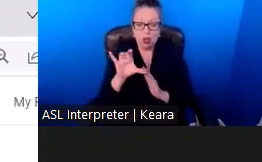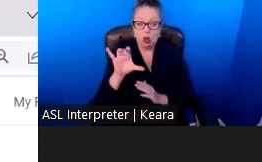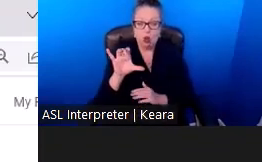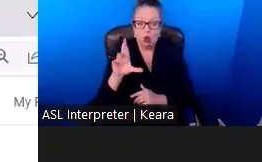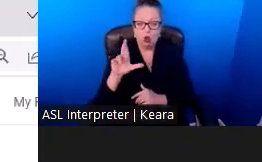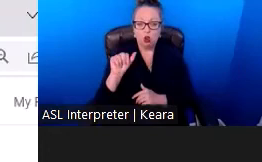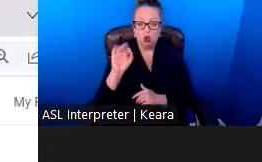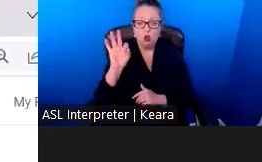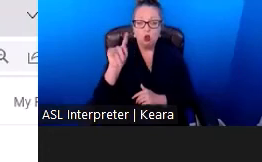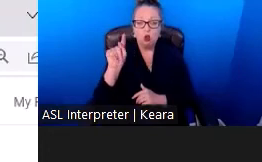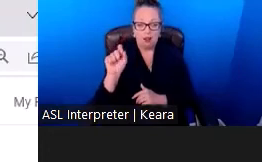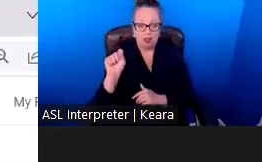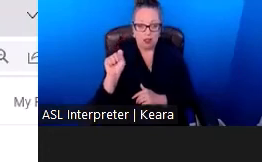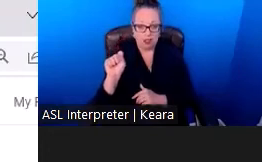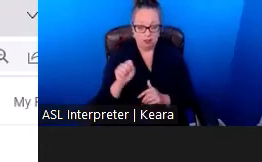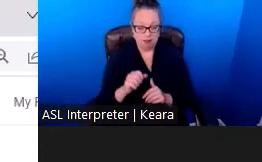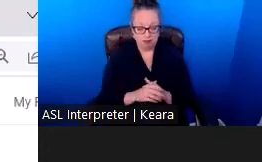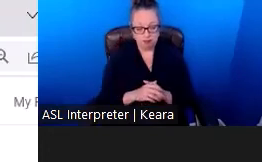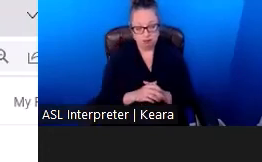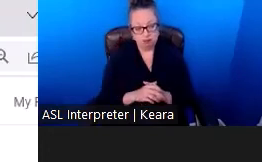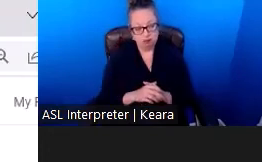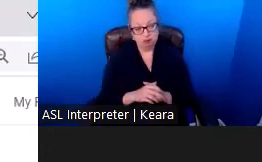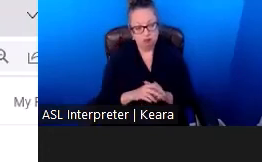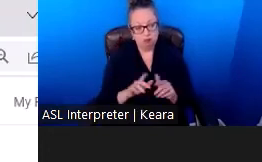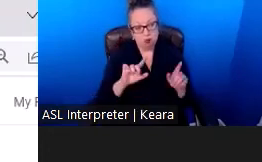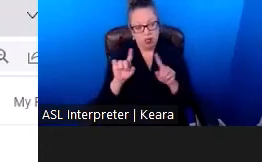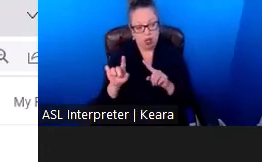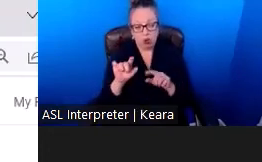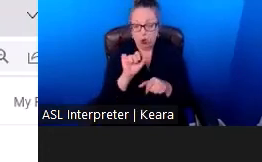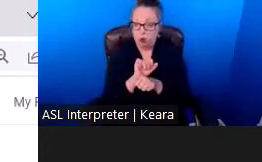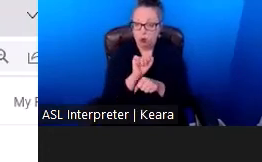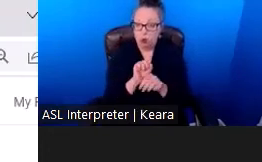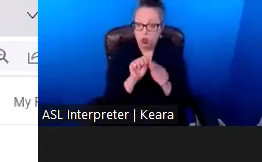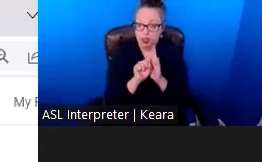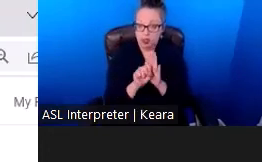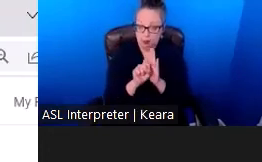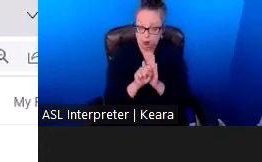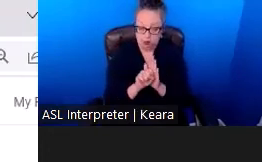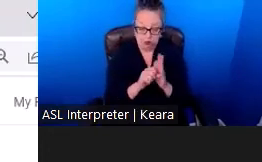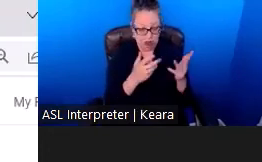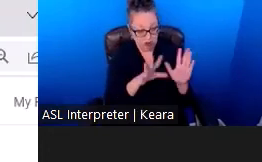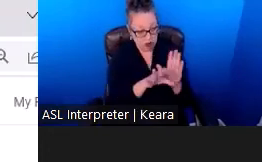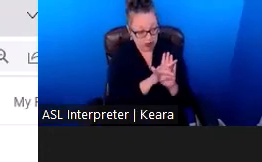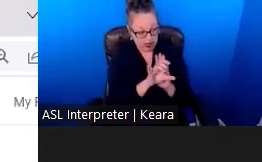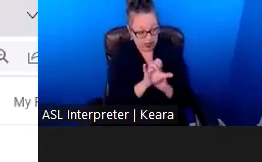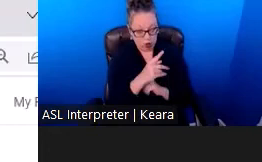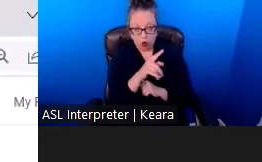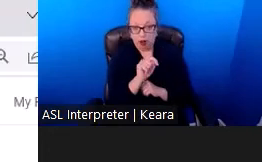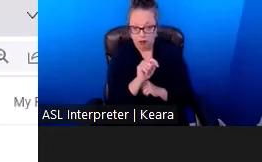tab. When I click over to the Work Samples tab when I’ve selected Crafts as my category,